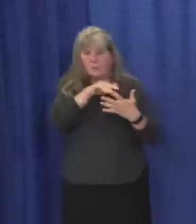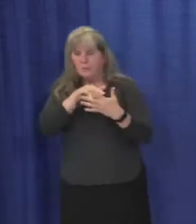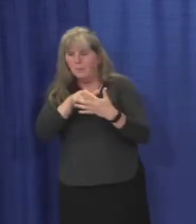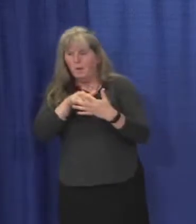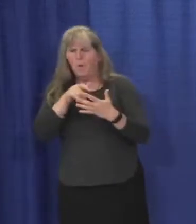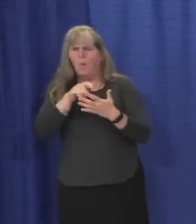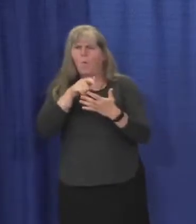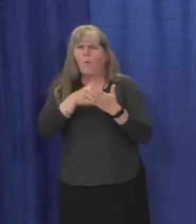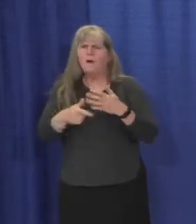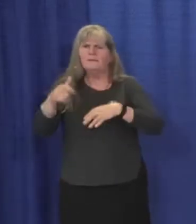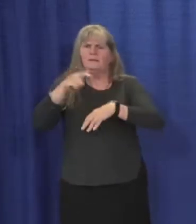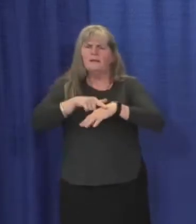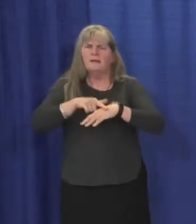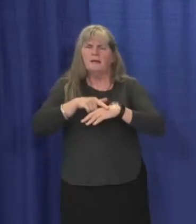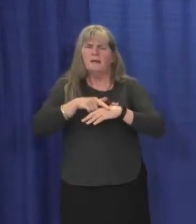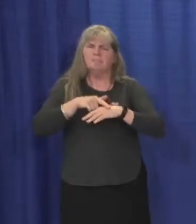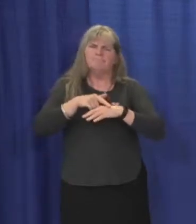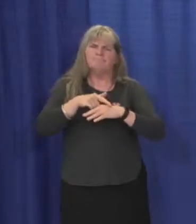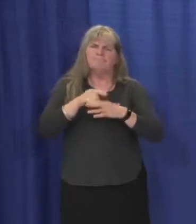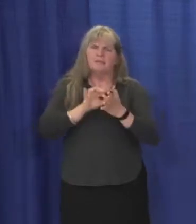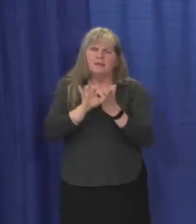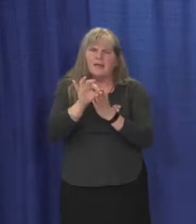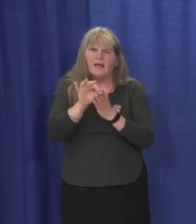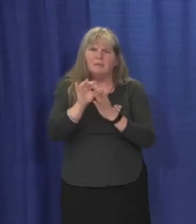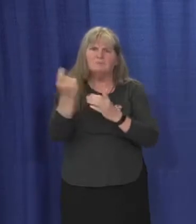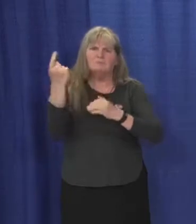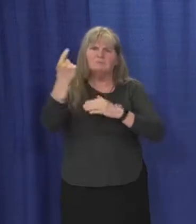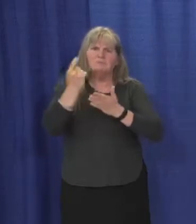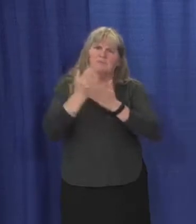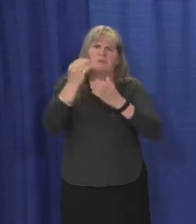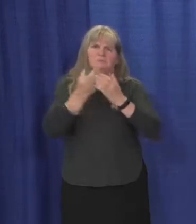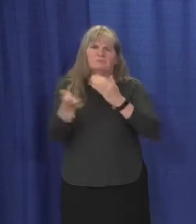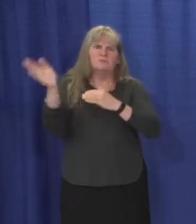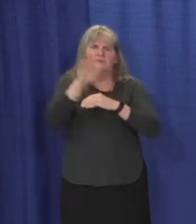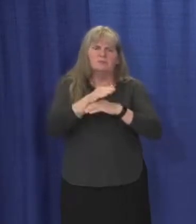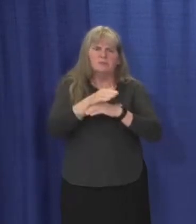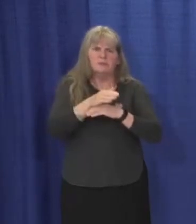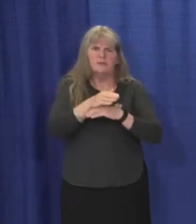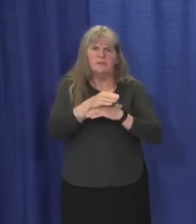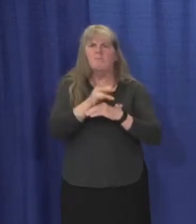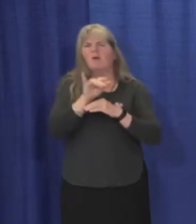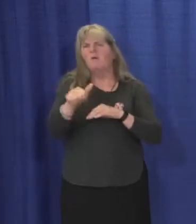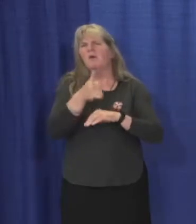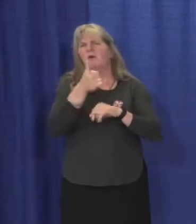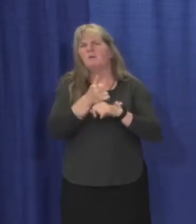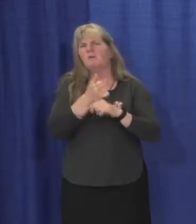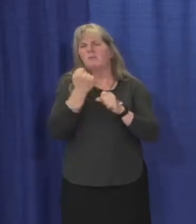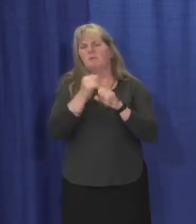who is in hospital, to what time do we stop counting we have established more consistent